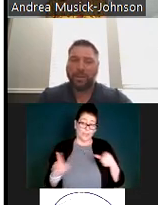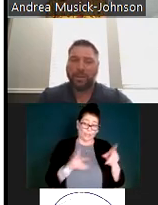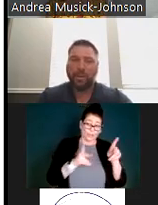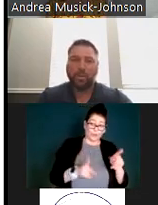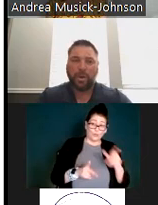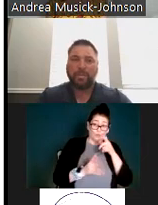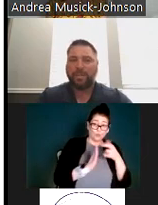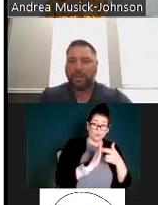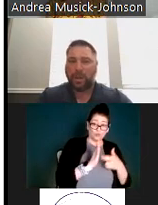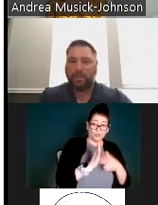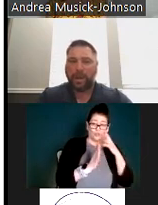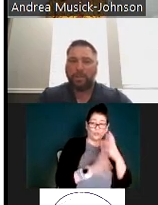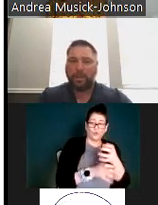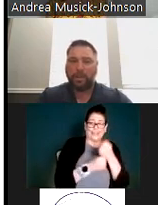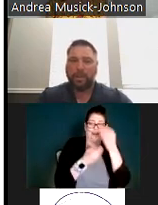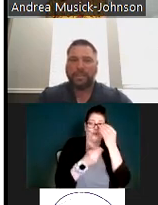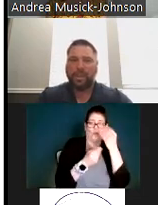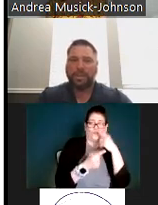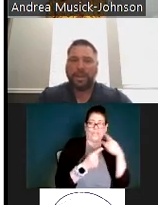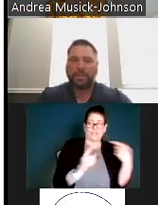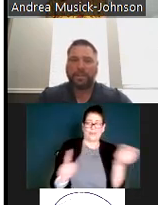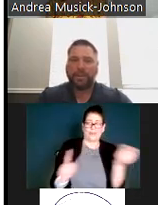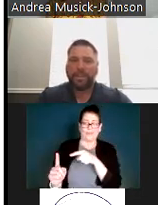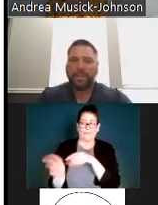through one of the means that we talked about. Some of the other examples that they can receive